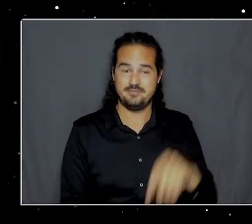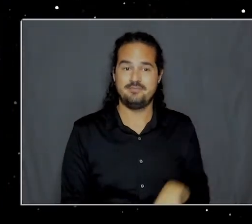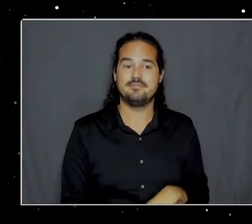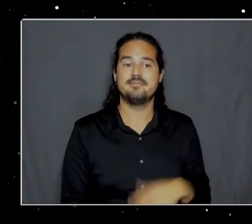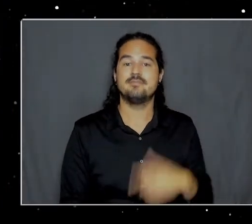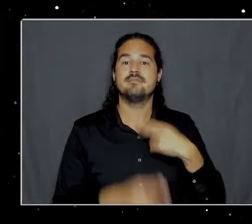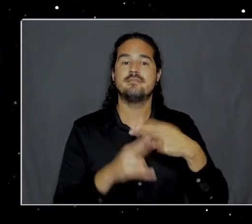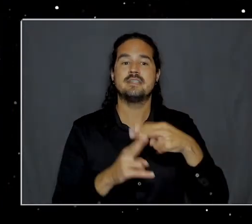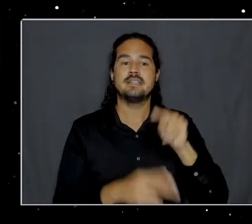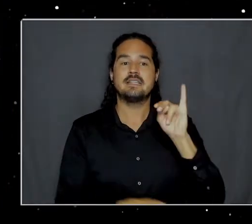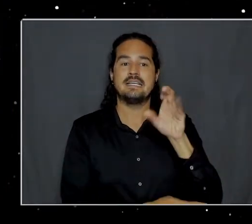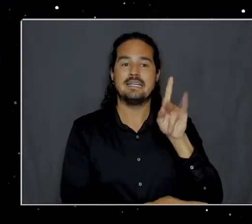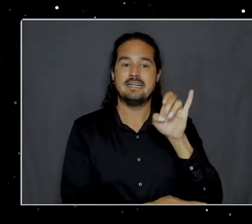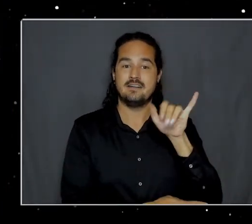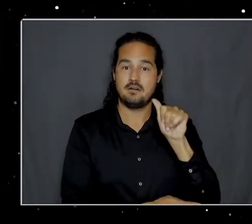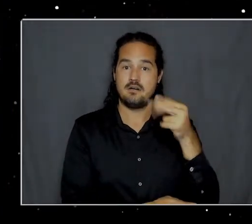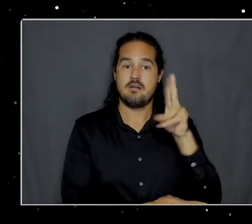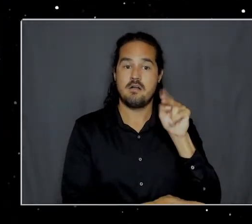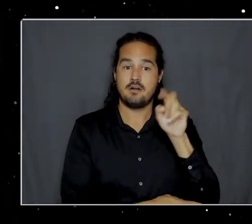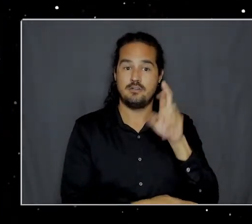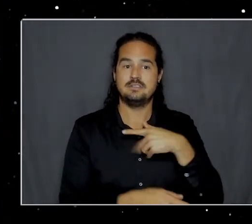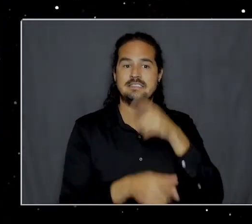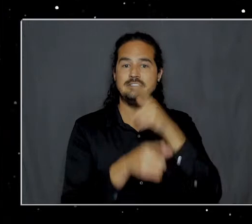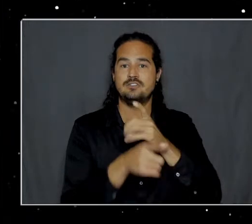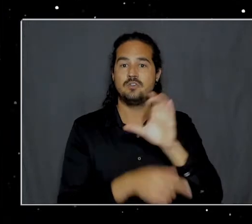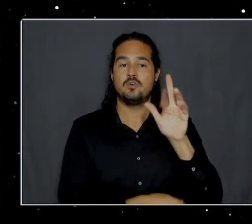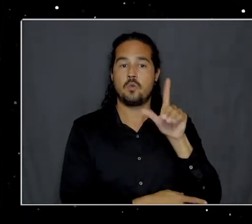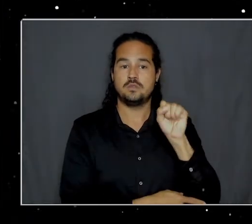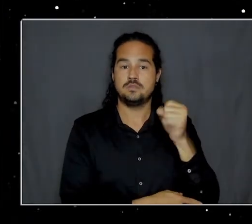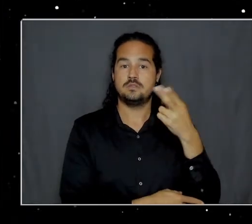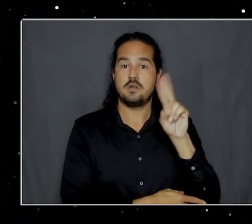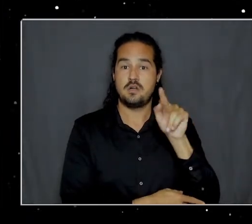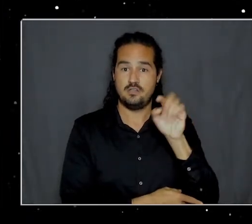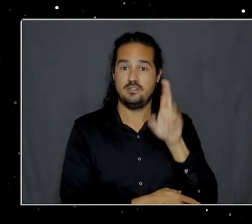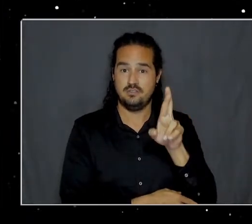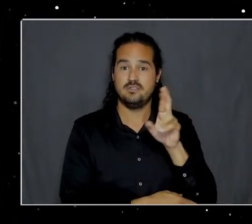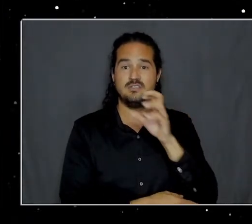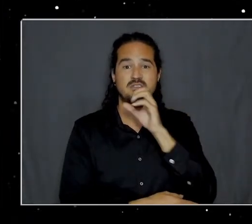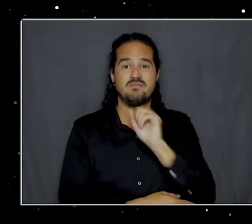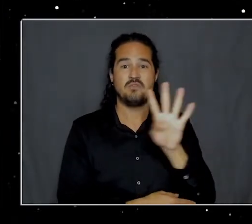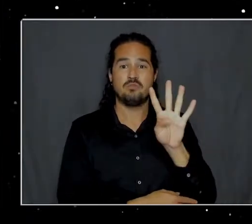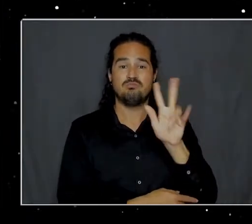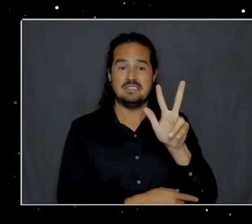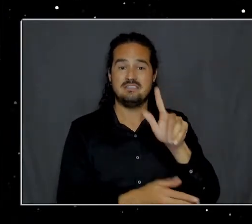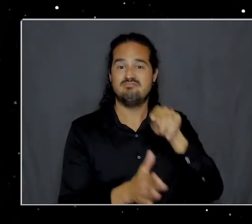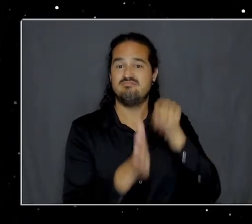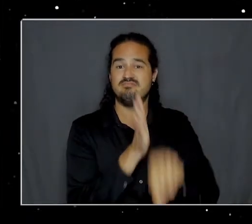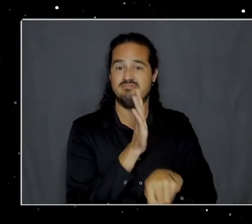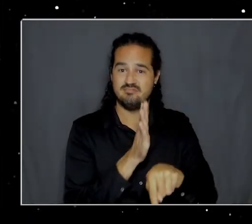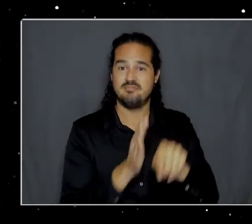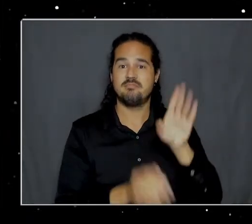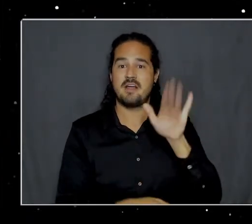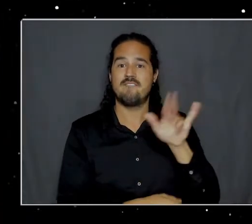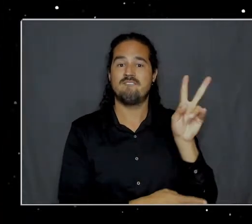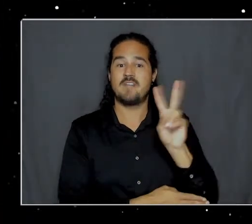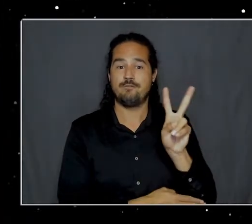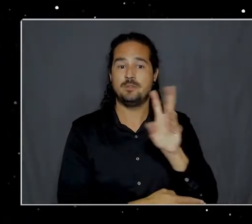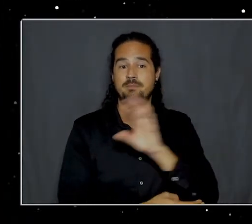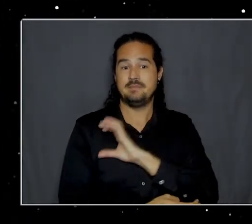THIS IS A GOOD BILL. PLEASE DON'T LET THE AMENDMENTS